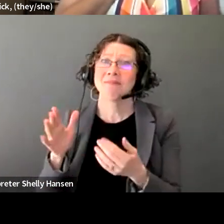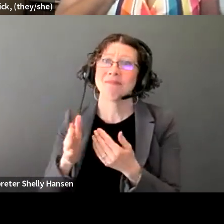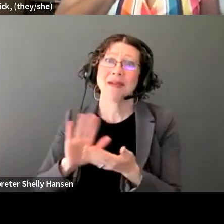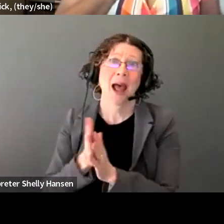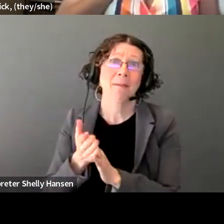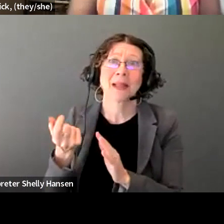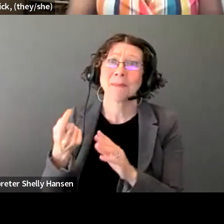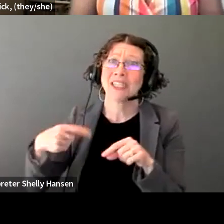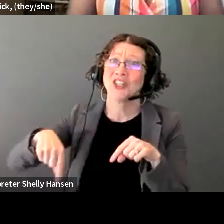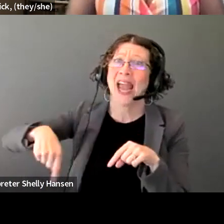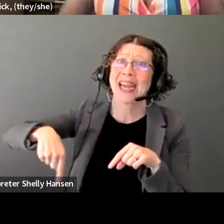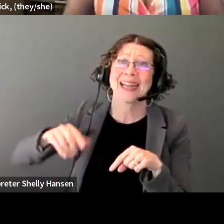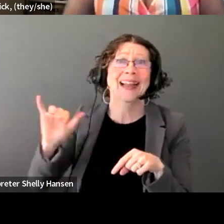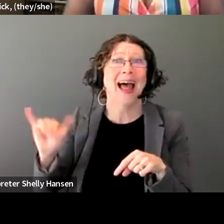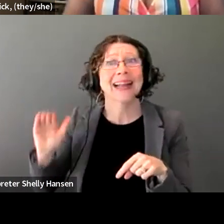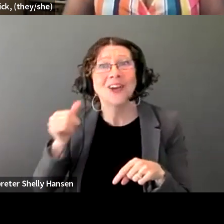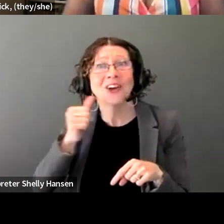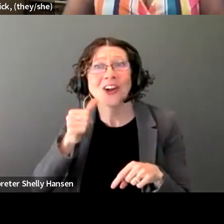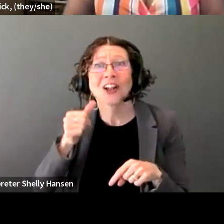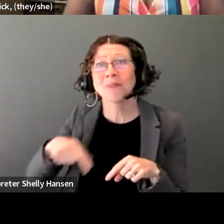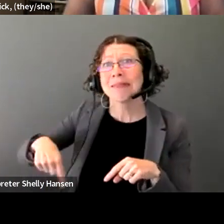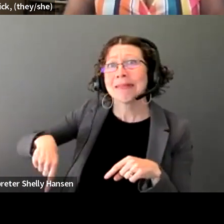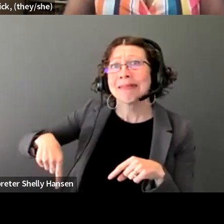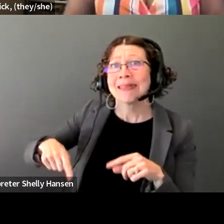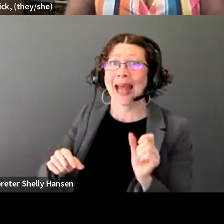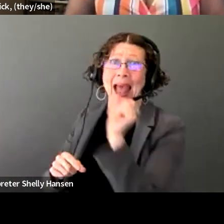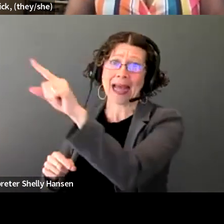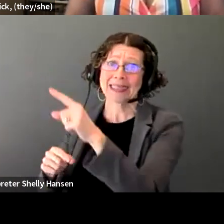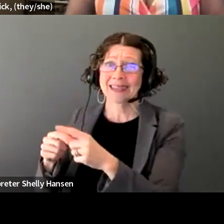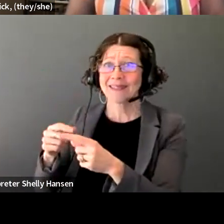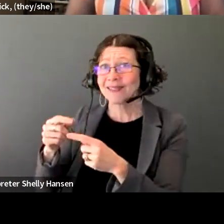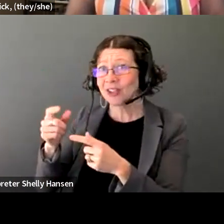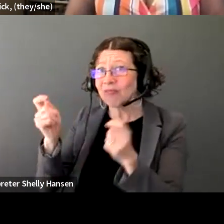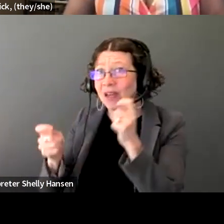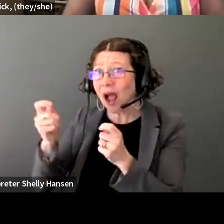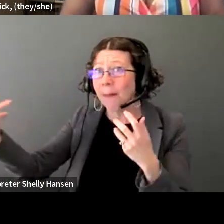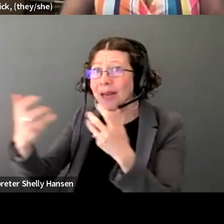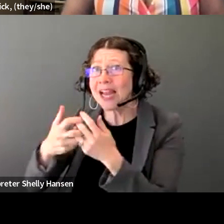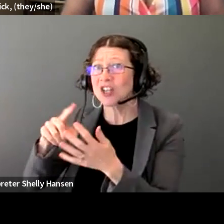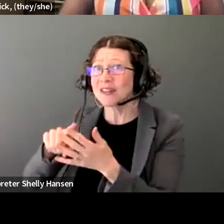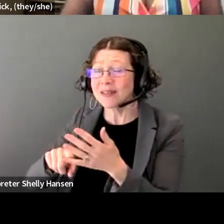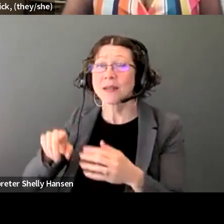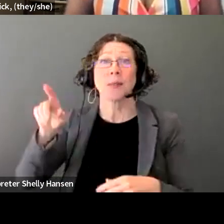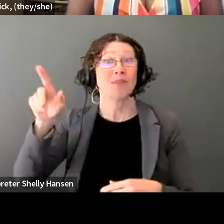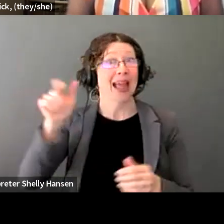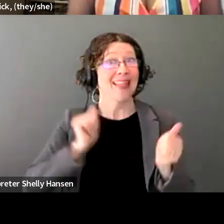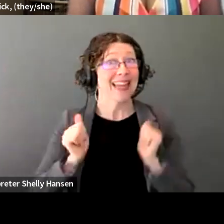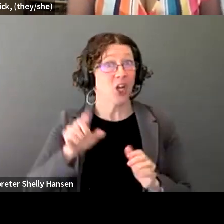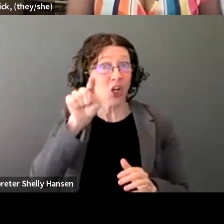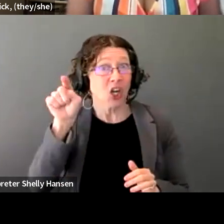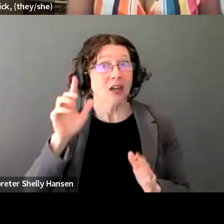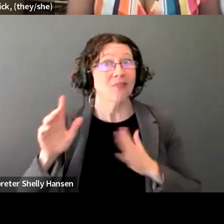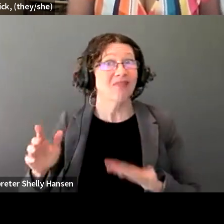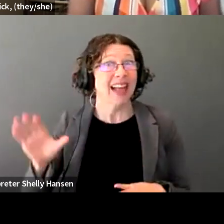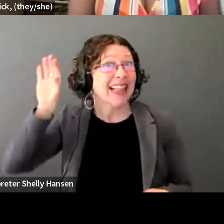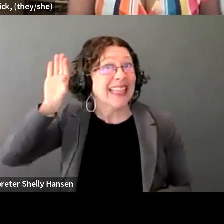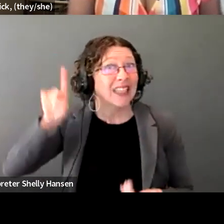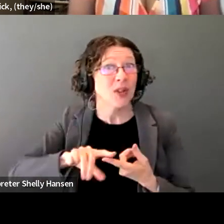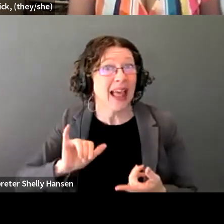Excuse me when I -- when theater listens through that and then gives me what I need, that is